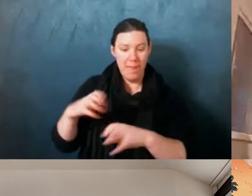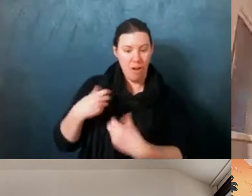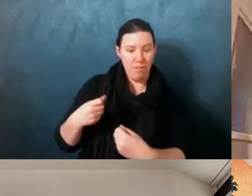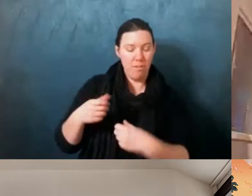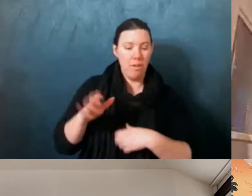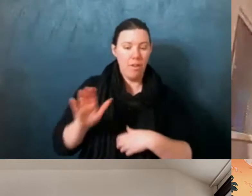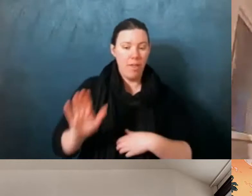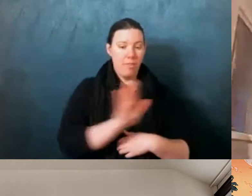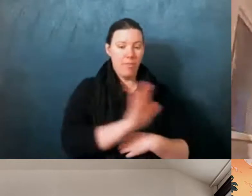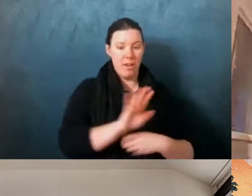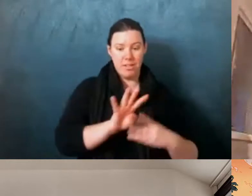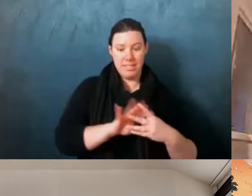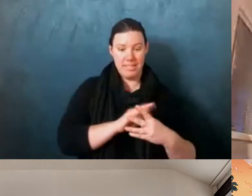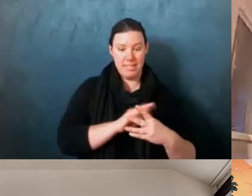to be there for services.